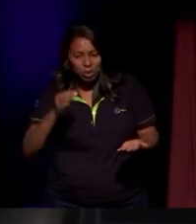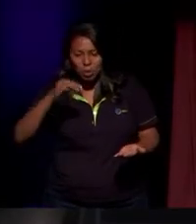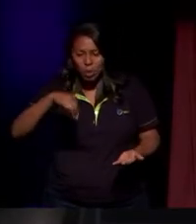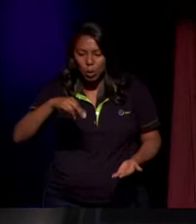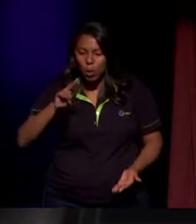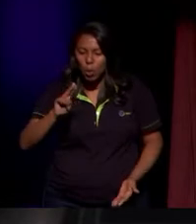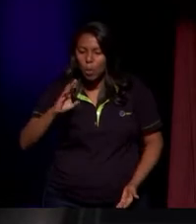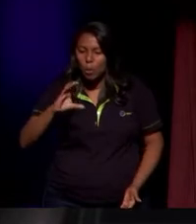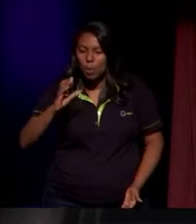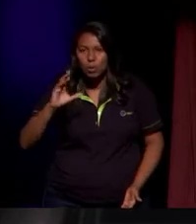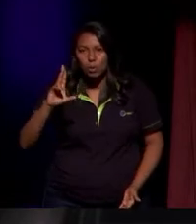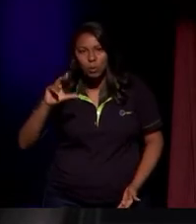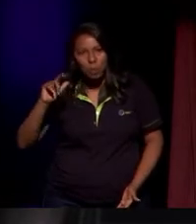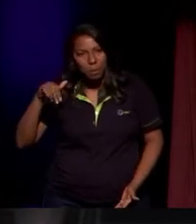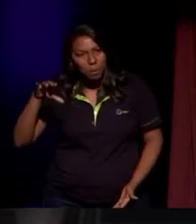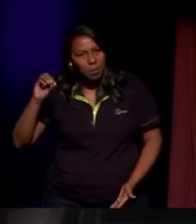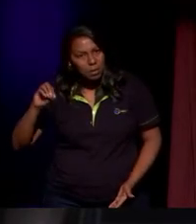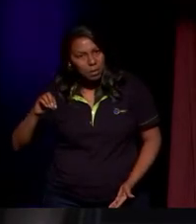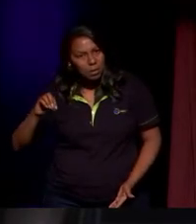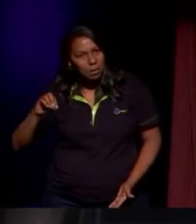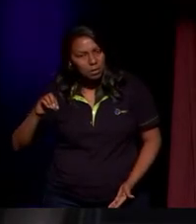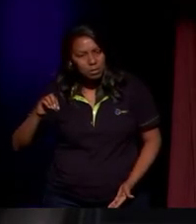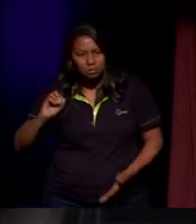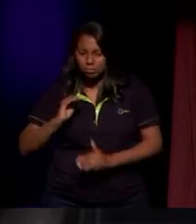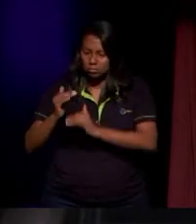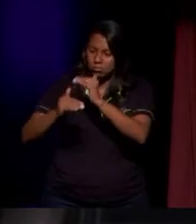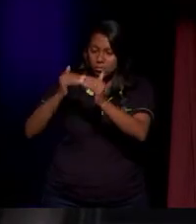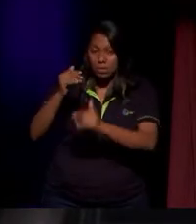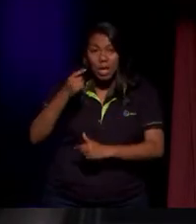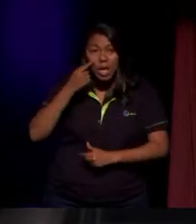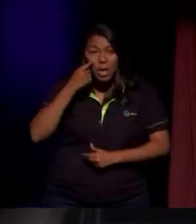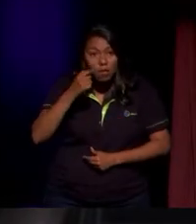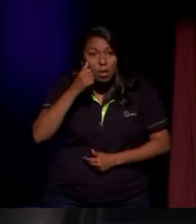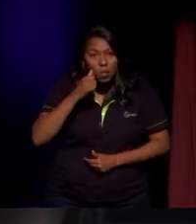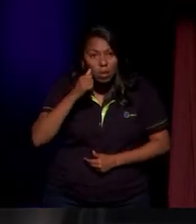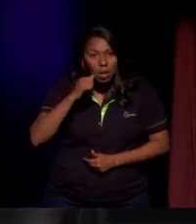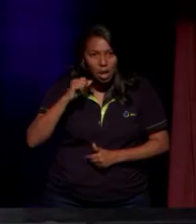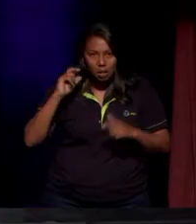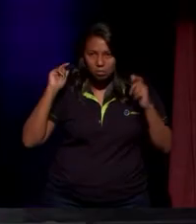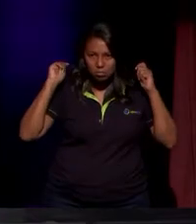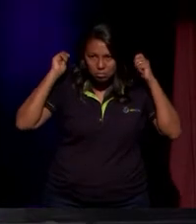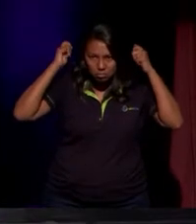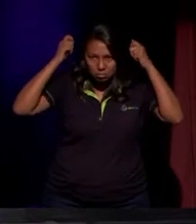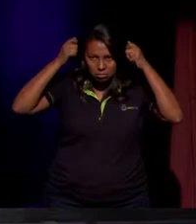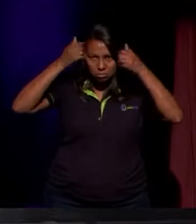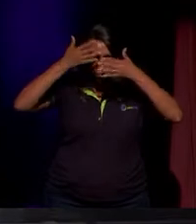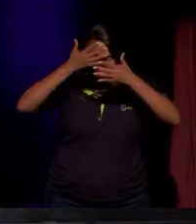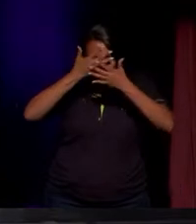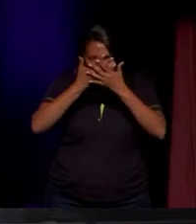I saw many women with burcas the last time I was in Mozambique, this caught my attention,